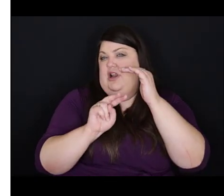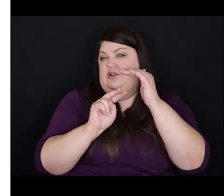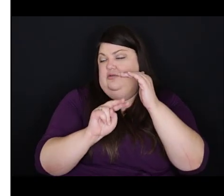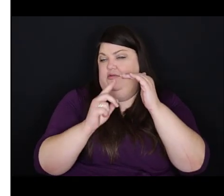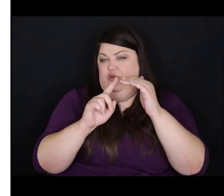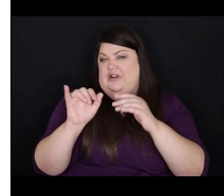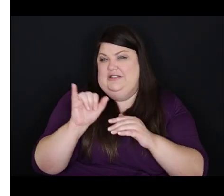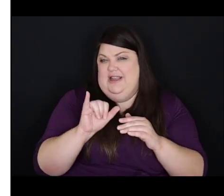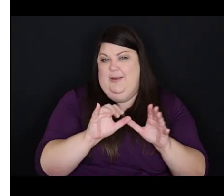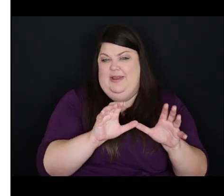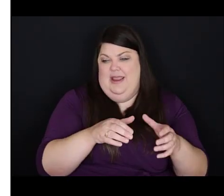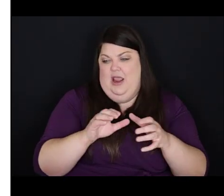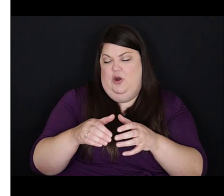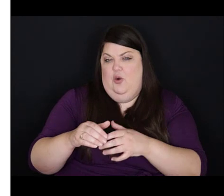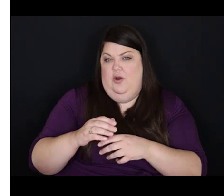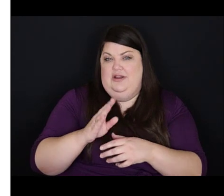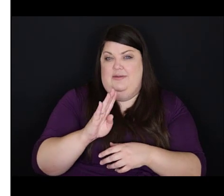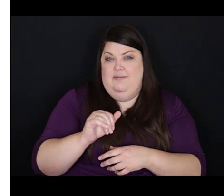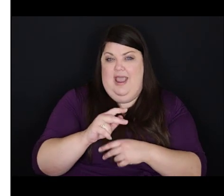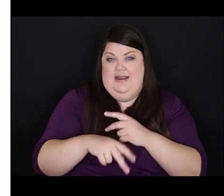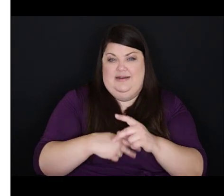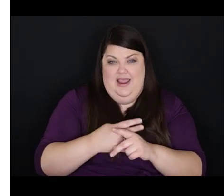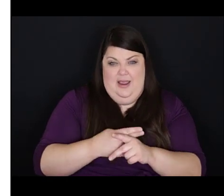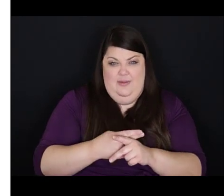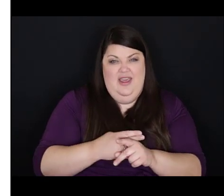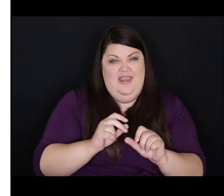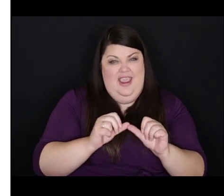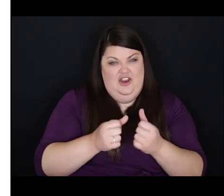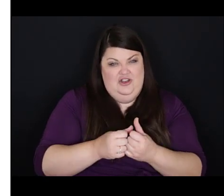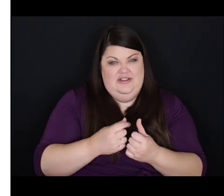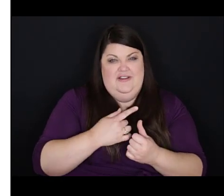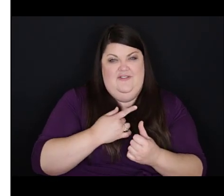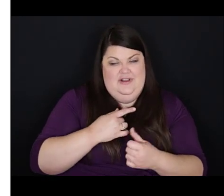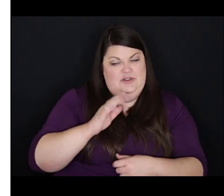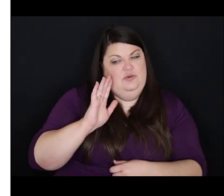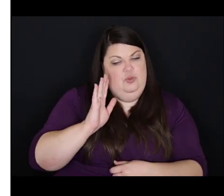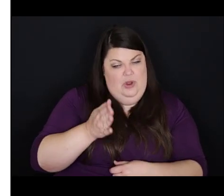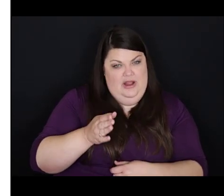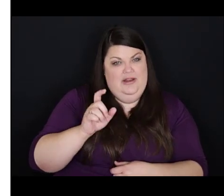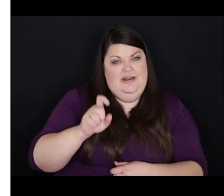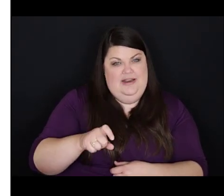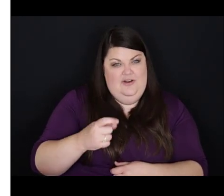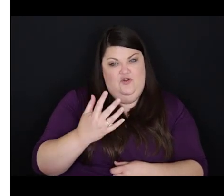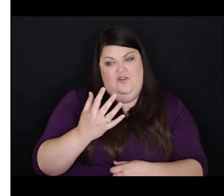that the agency contends it will need in 5 years to serve its projected number of consumers.